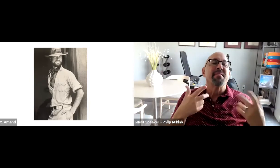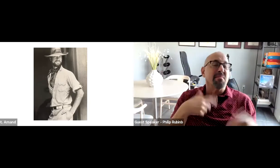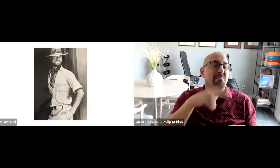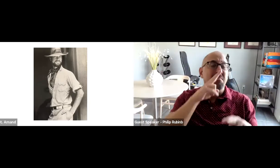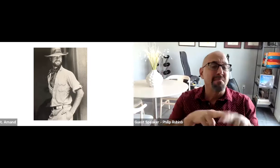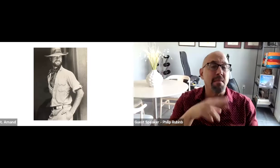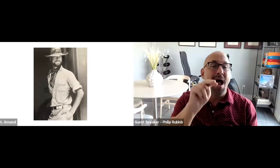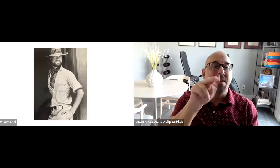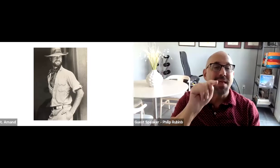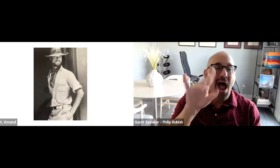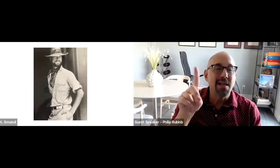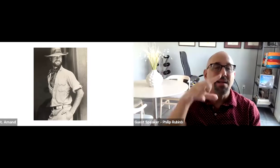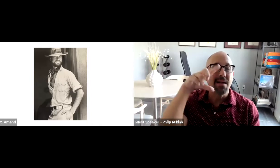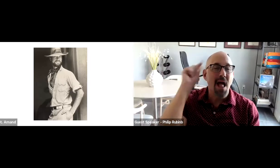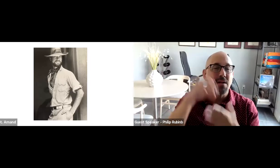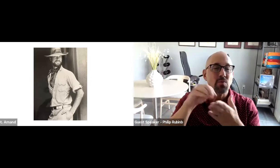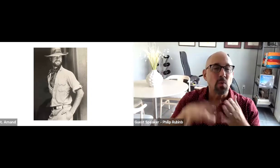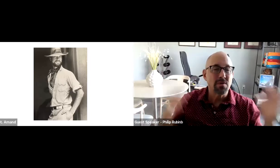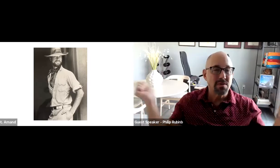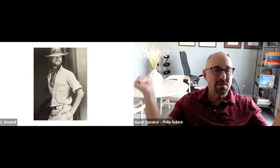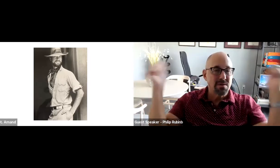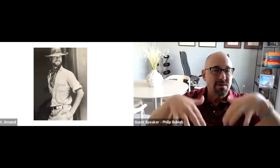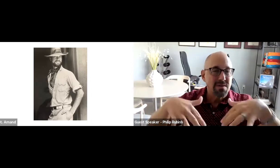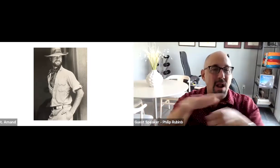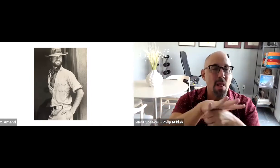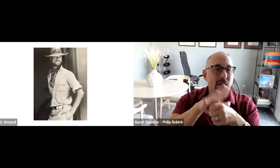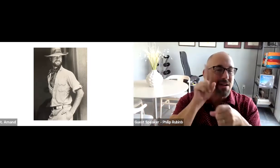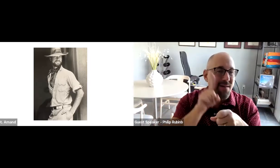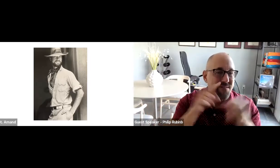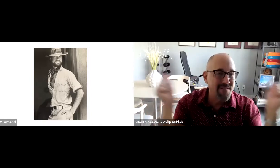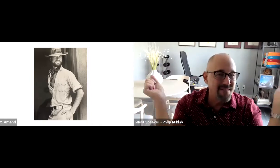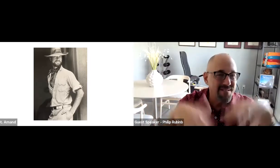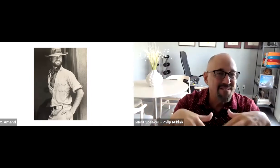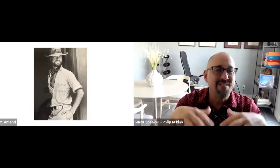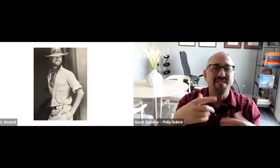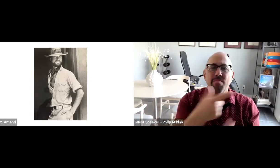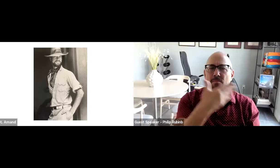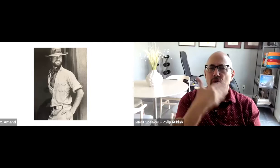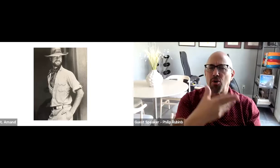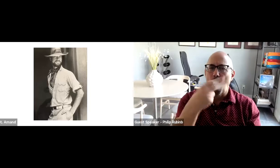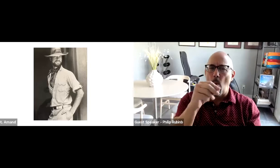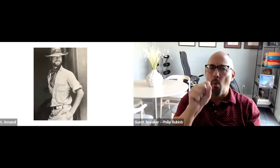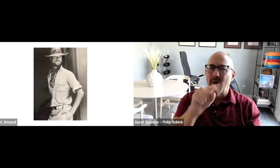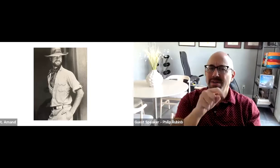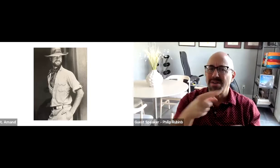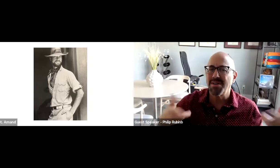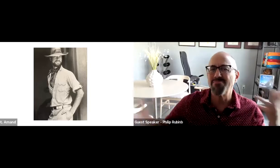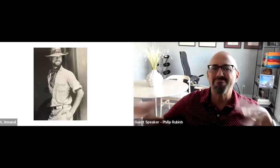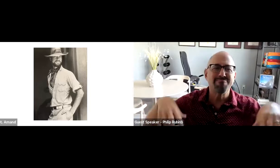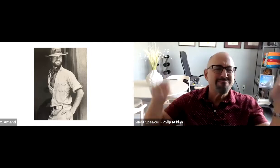So Guy got me all set up and dressed up in a costume, and I went as an anthropologist and with the safari hat and camera and all that.